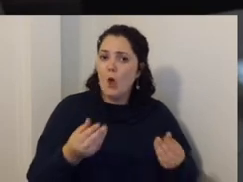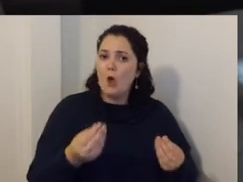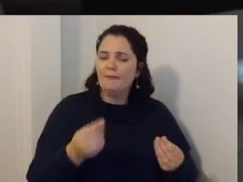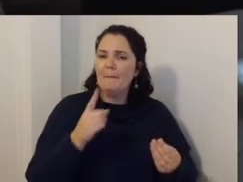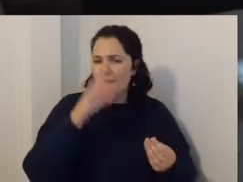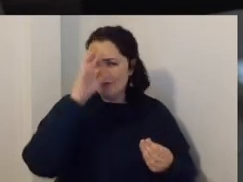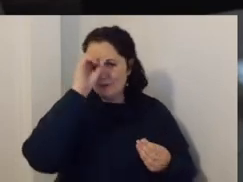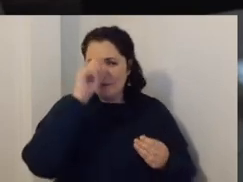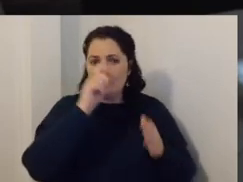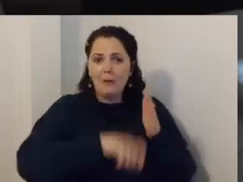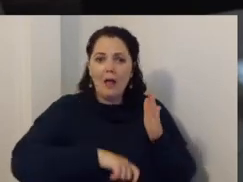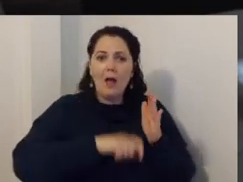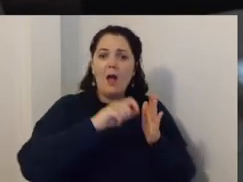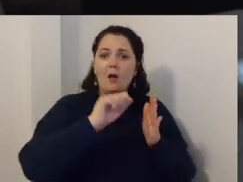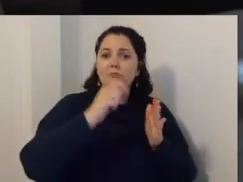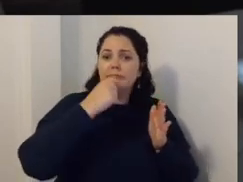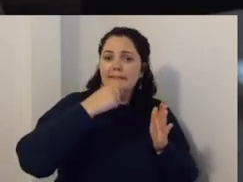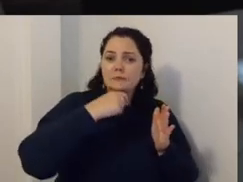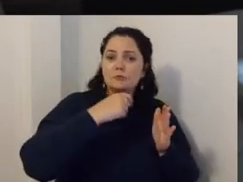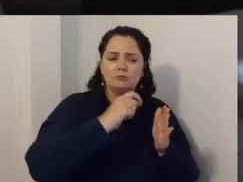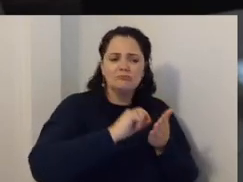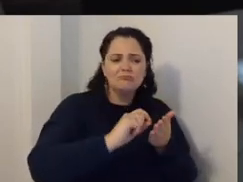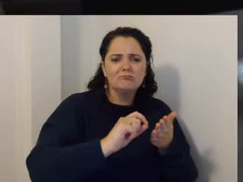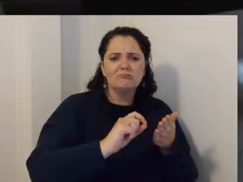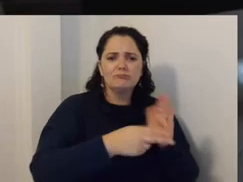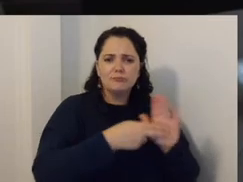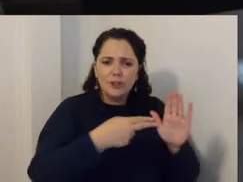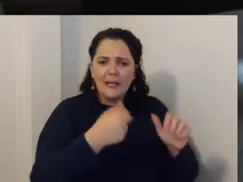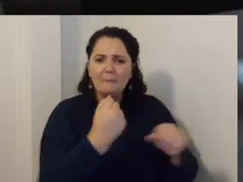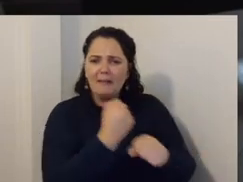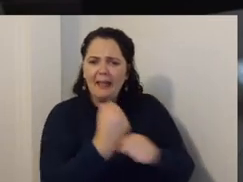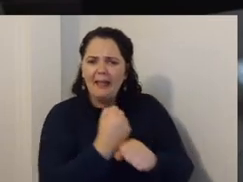from brand to brand, from pencil to pencil, every pencil manufacturer has different formulas